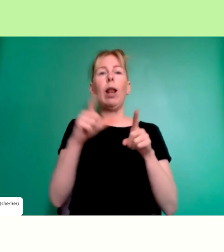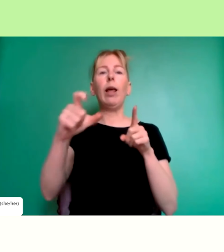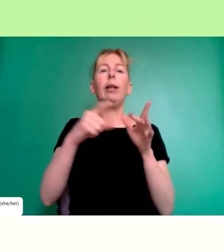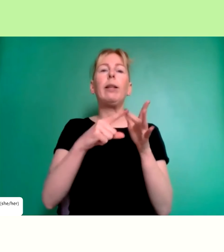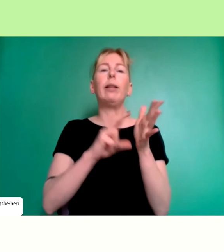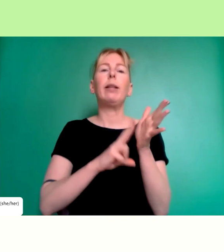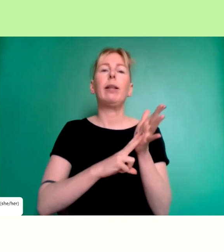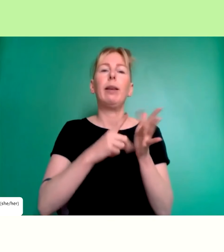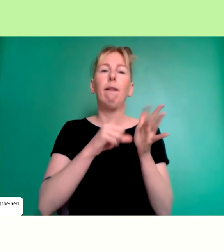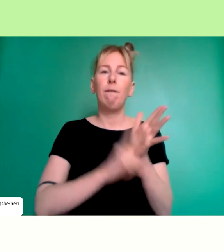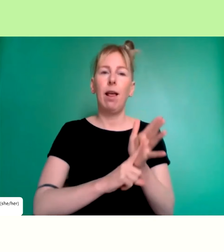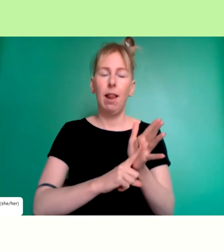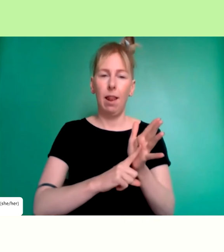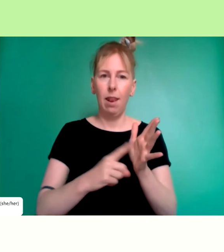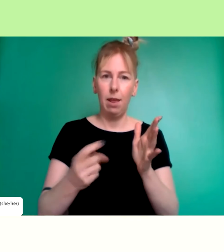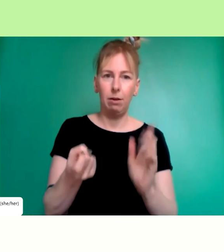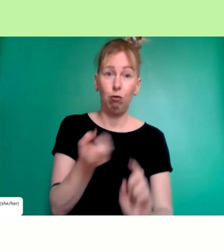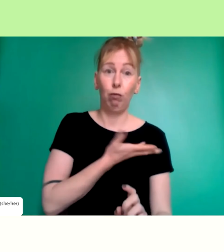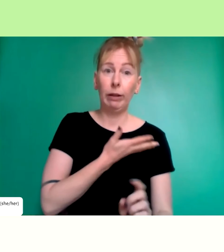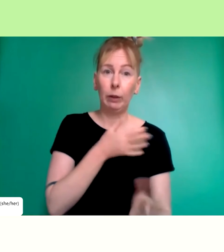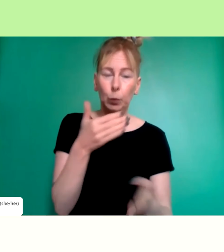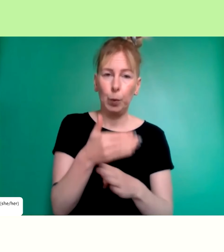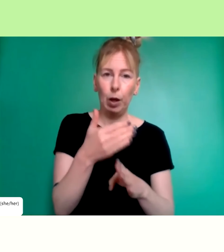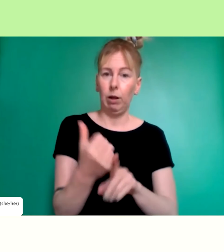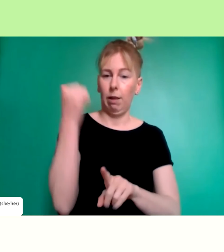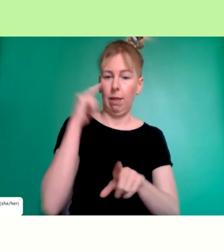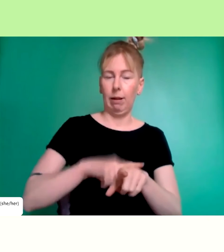particularly actions against the police with regard to deaths in custody.